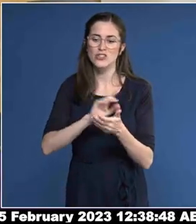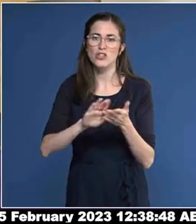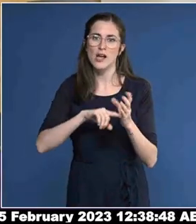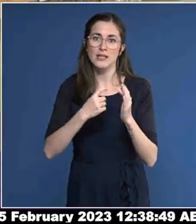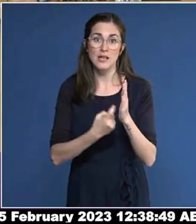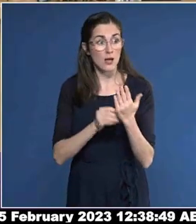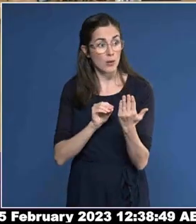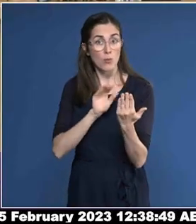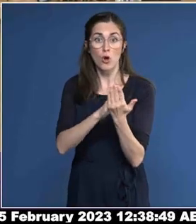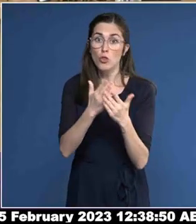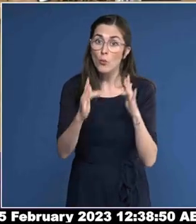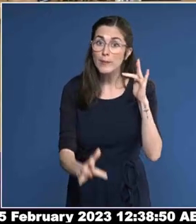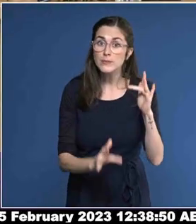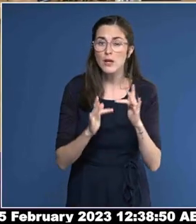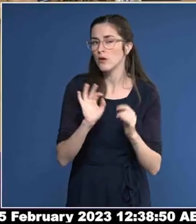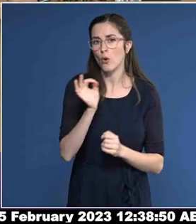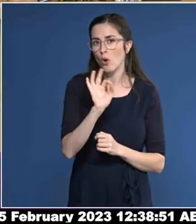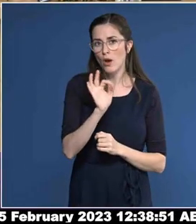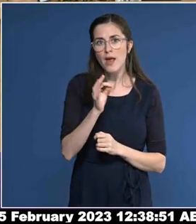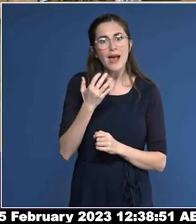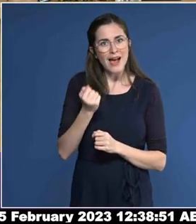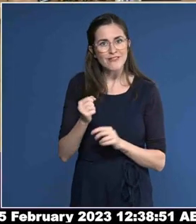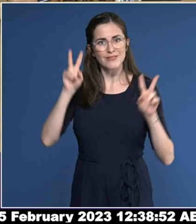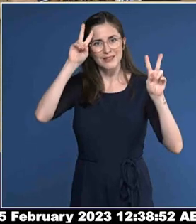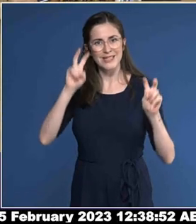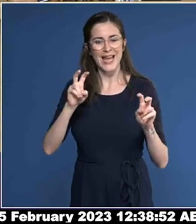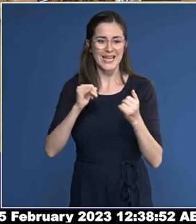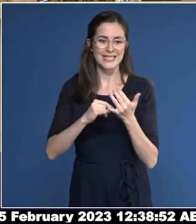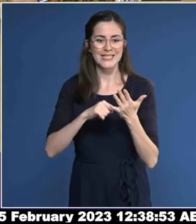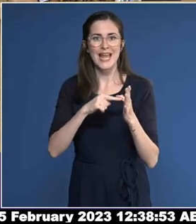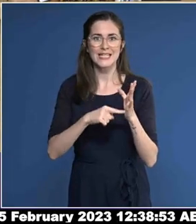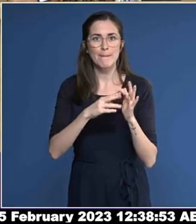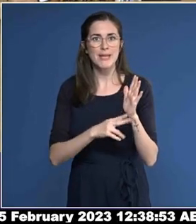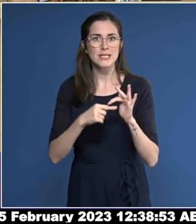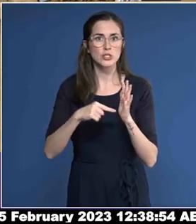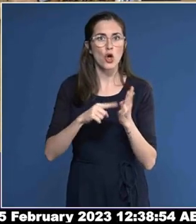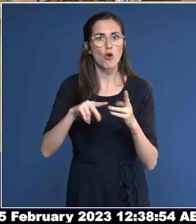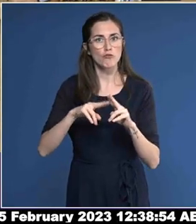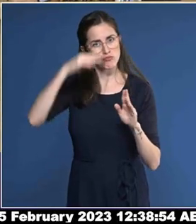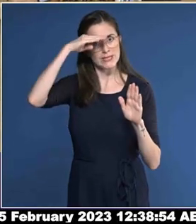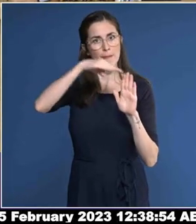However, we do have a statement of principle, which is on our website, that we take a human rights approach to our work.